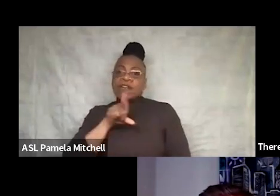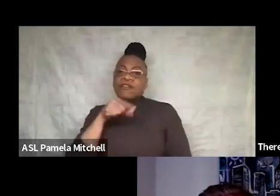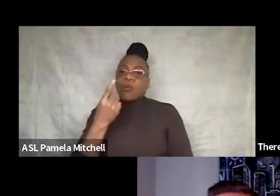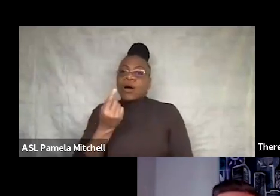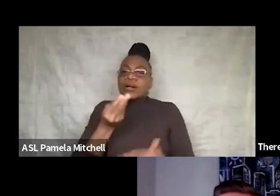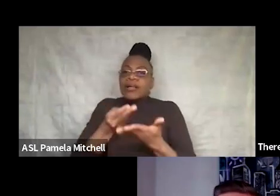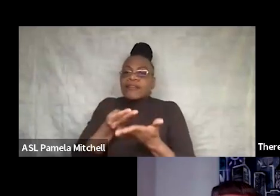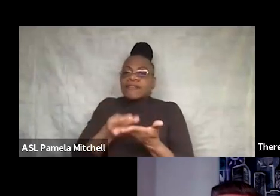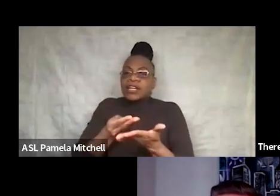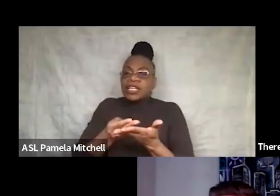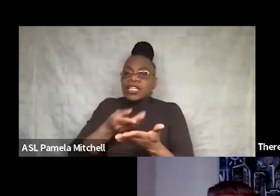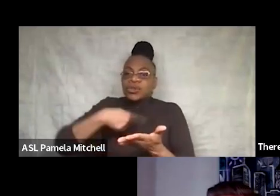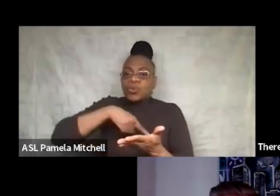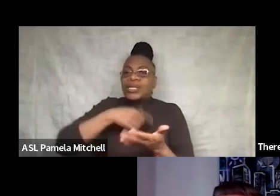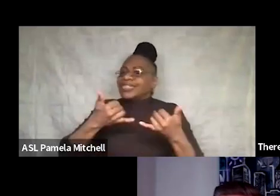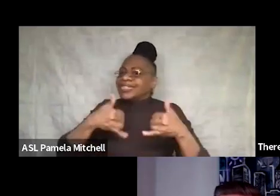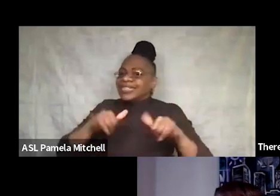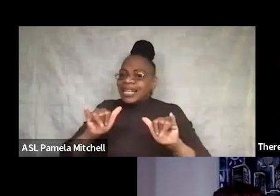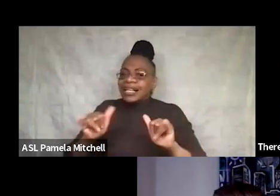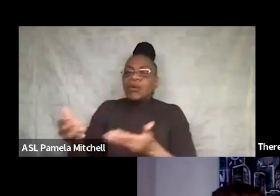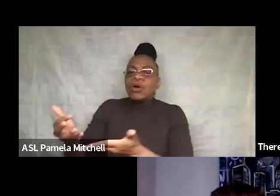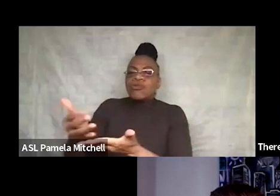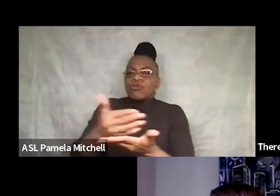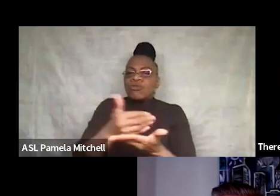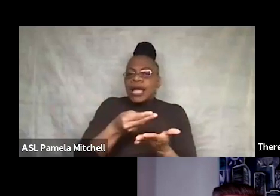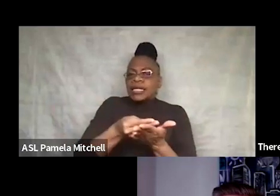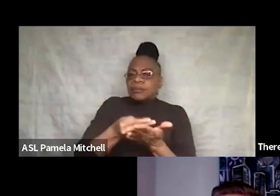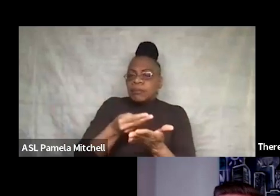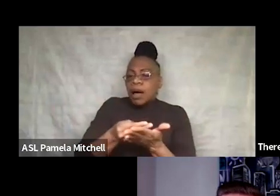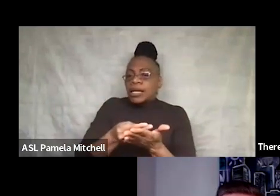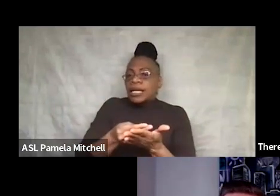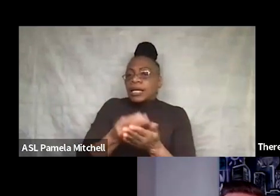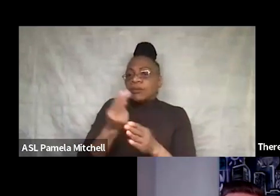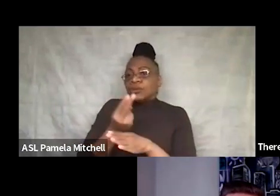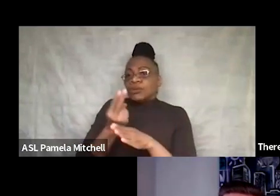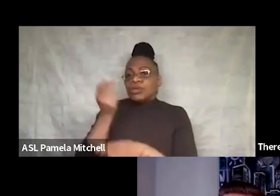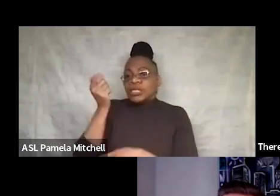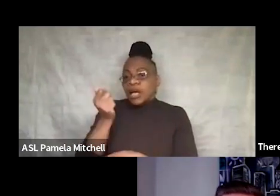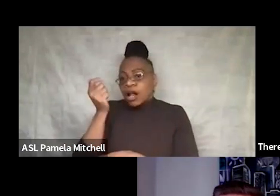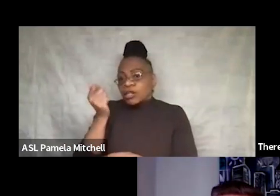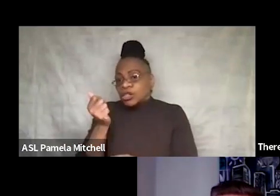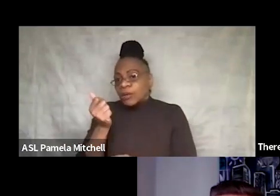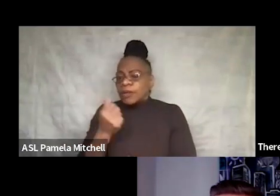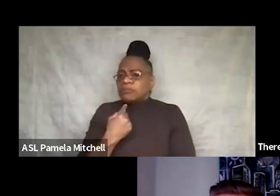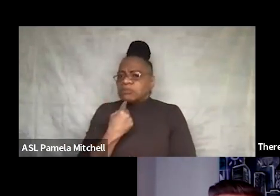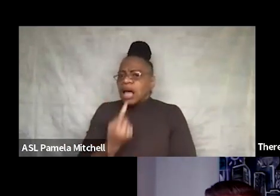then we still do raise money for what we refer to as scholarships. And we'll simply say, "Whatever you don't have in finances,